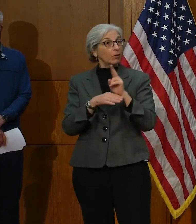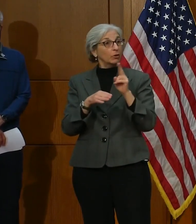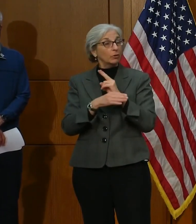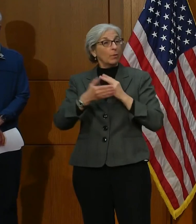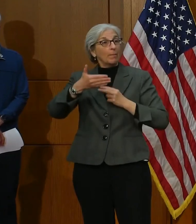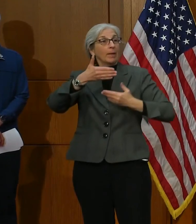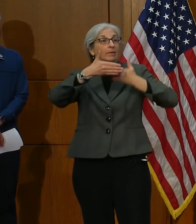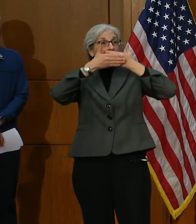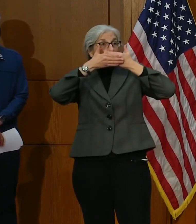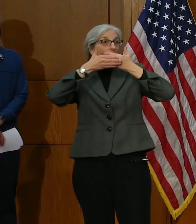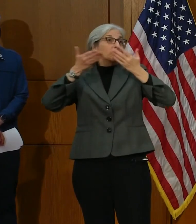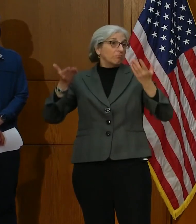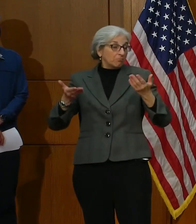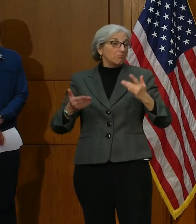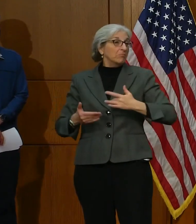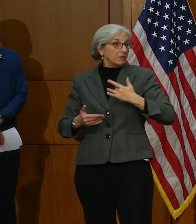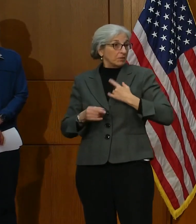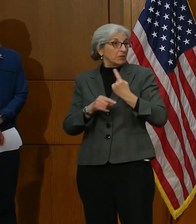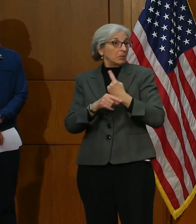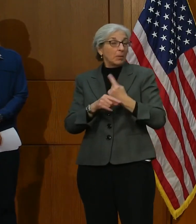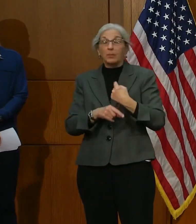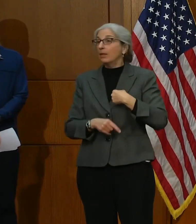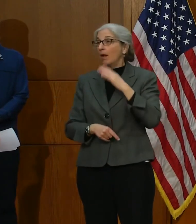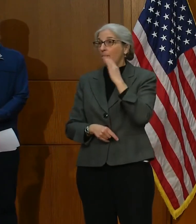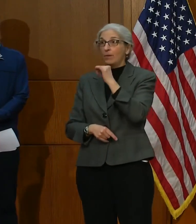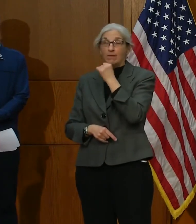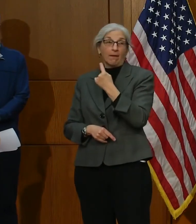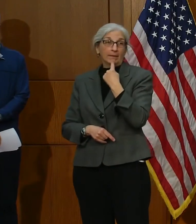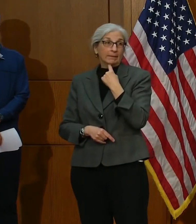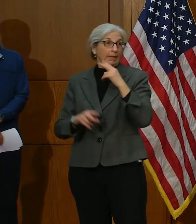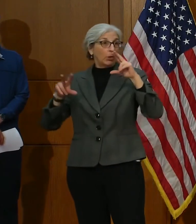HAVE STARTED TO WEAR. TWO MASKS AND THAT FEELS APPROPRIATE AS